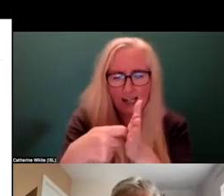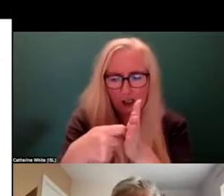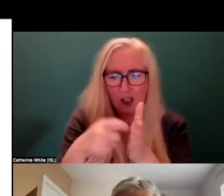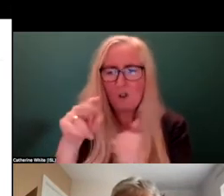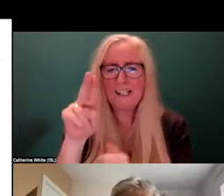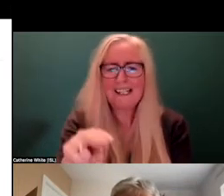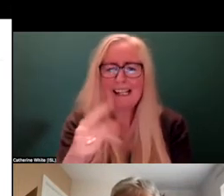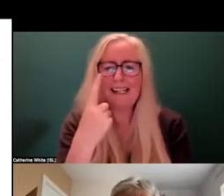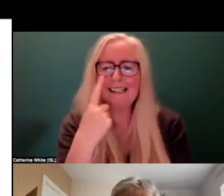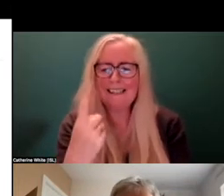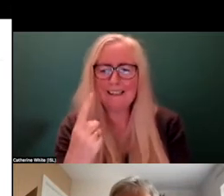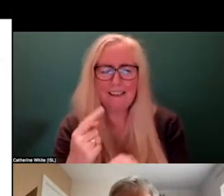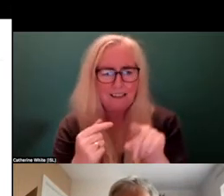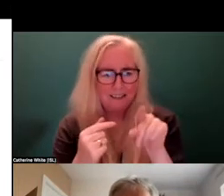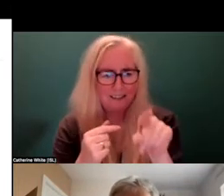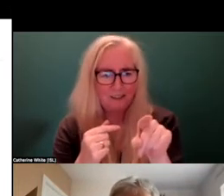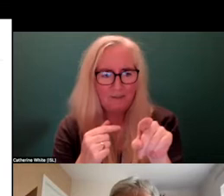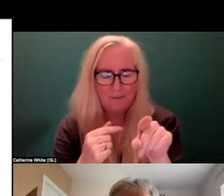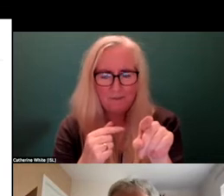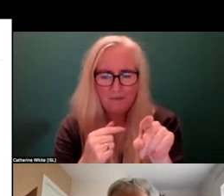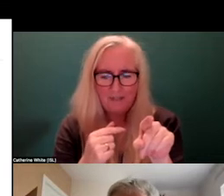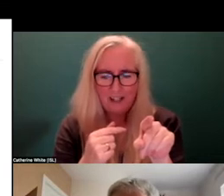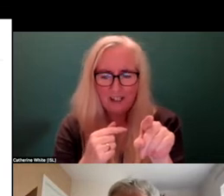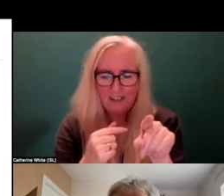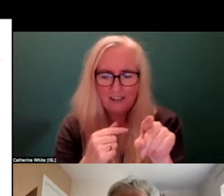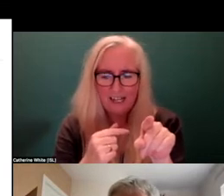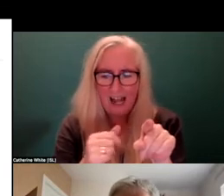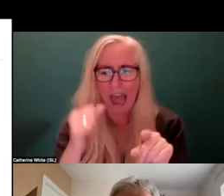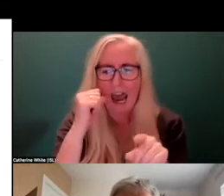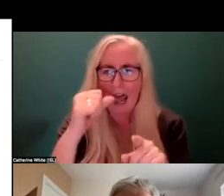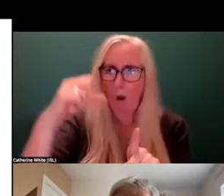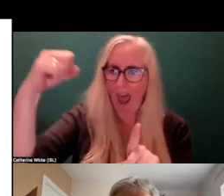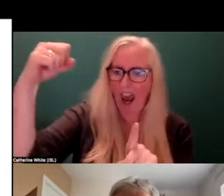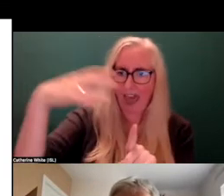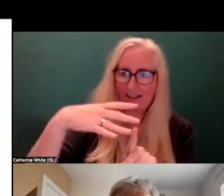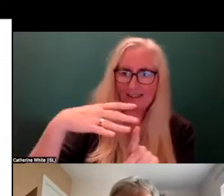And you can see here, the role of kind of dual aspect, which is allowing light to